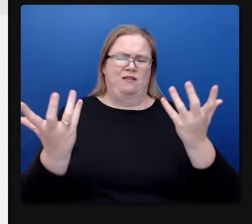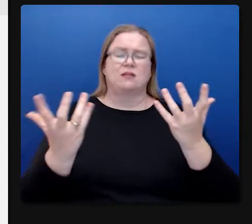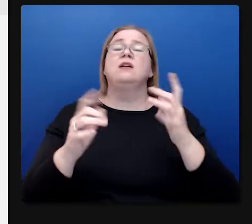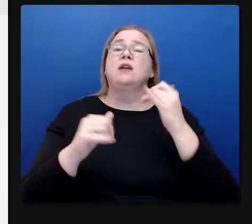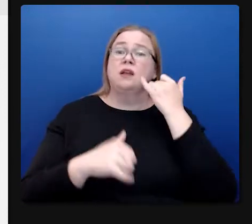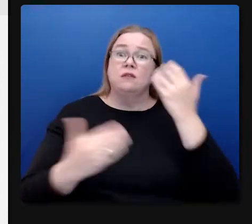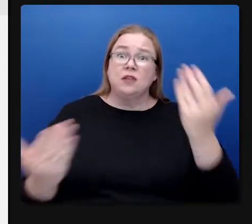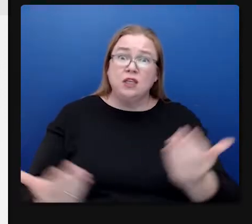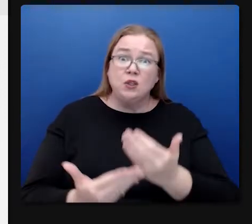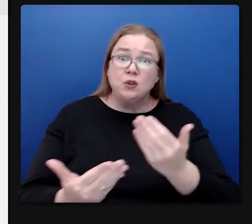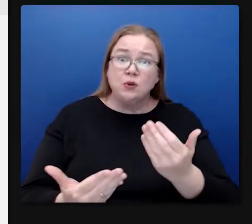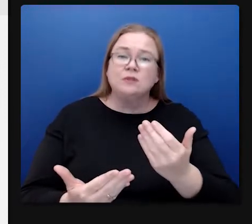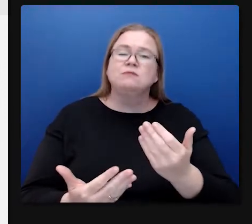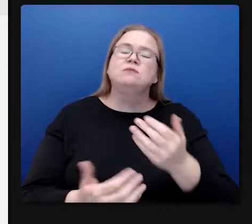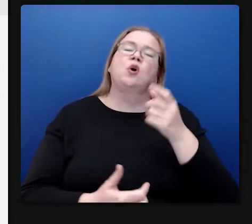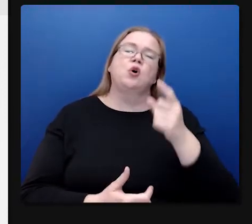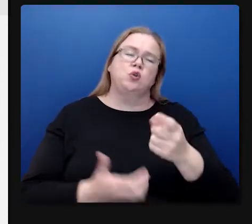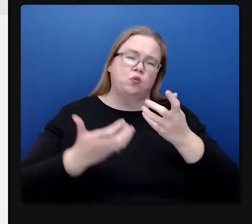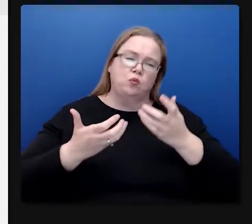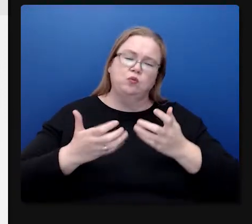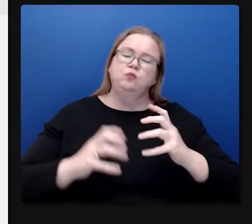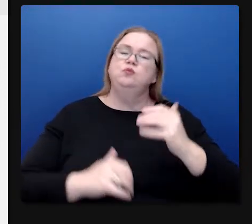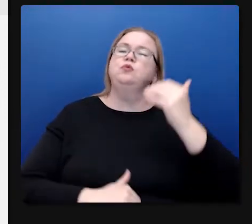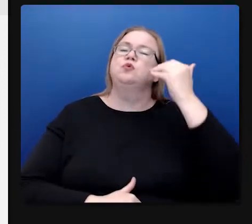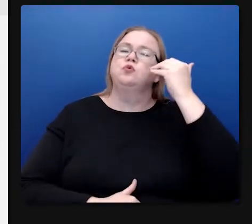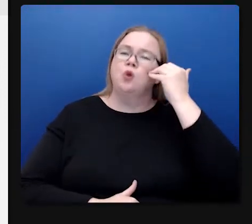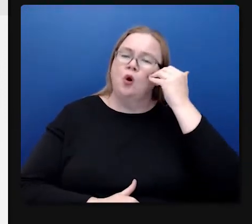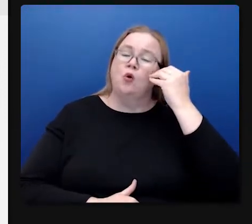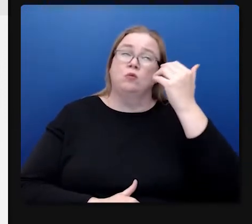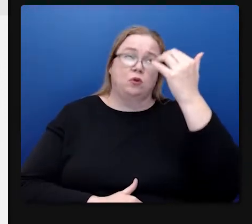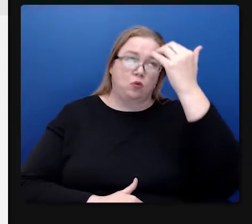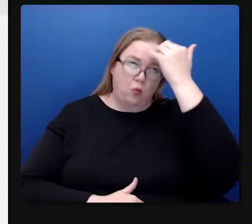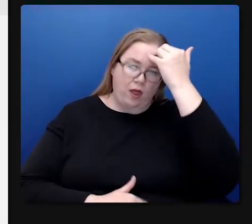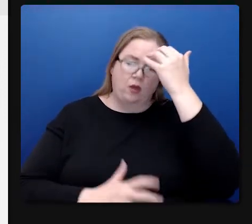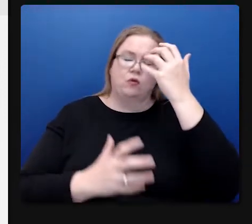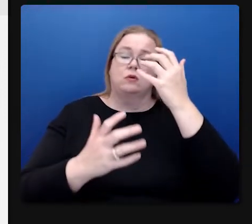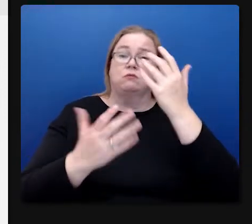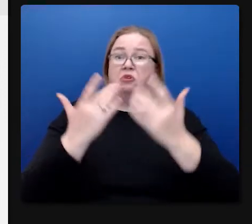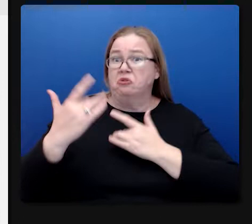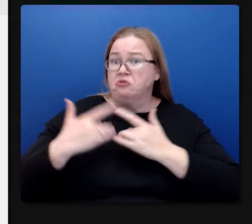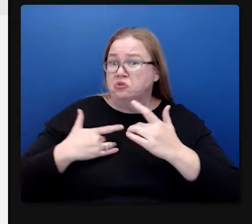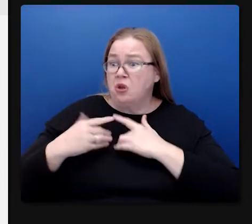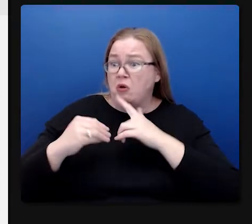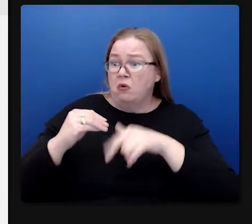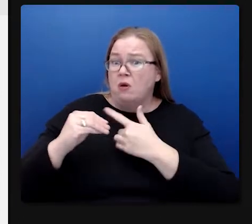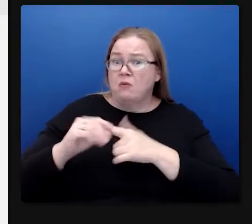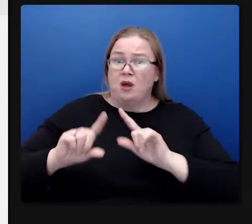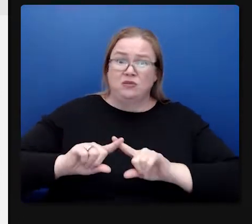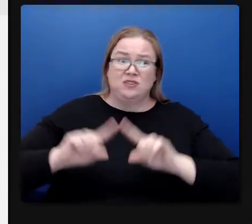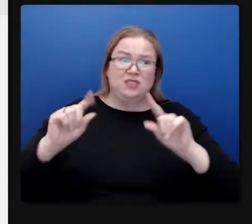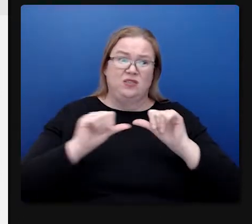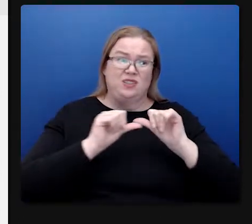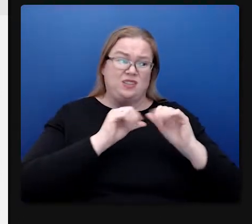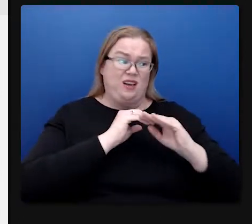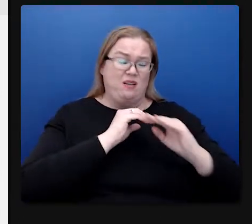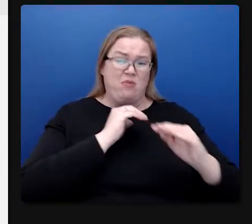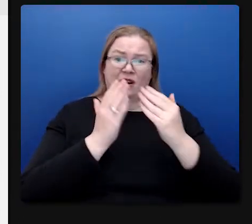And if you're here, it's because you already know and are aware, perhaps concerned about different sustainability elements,